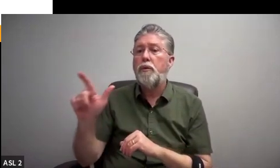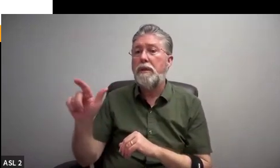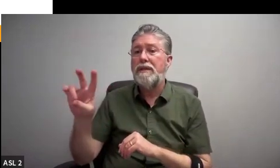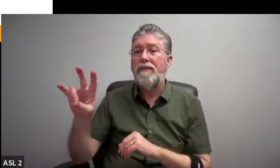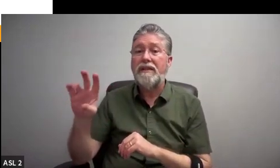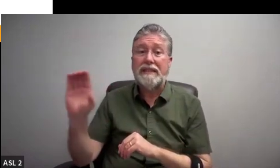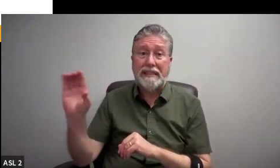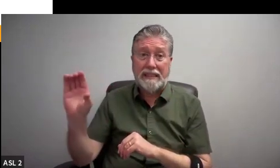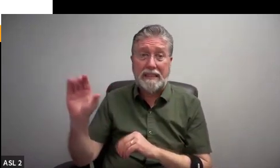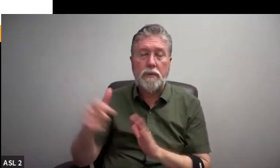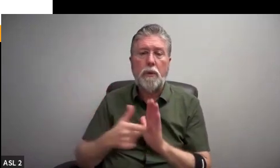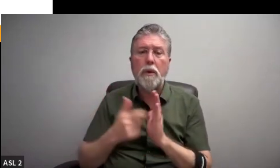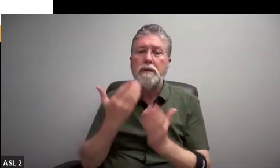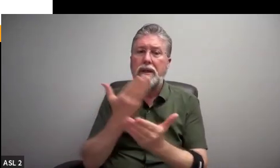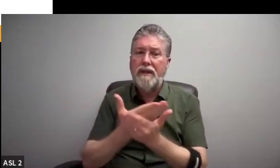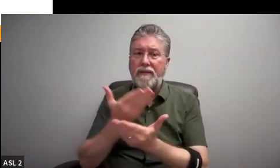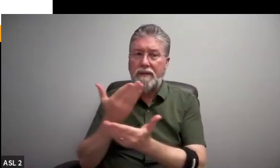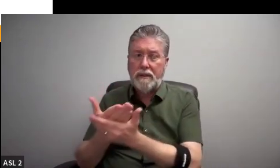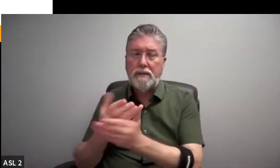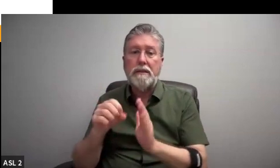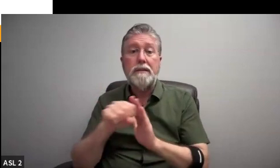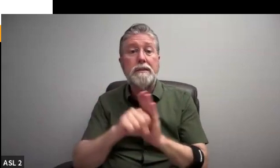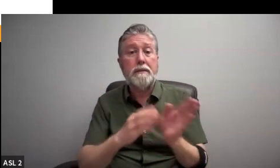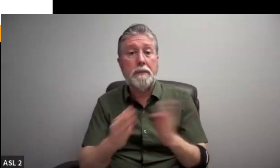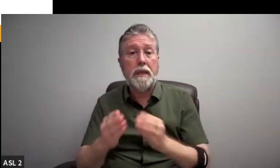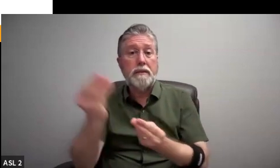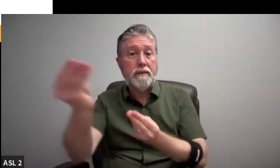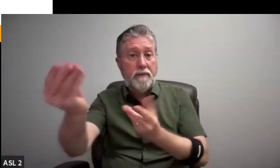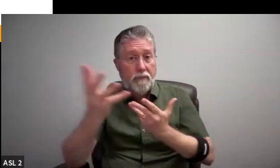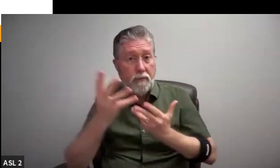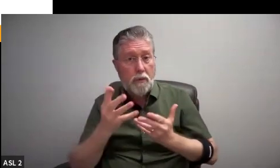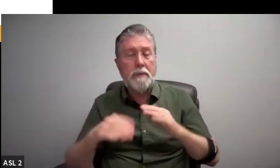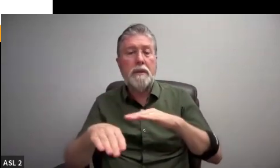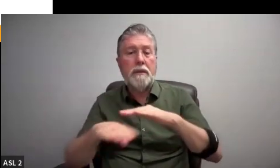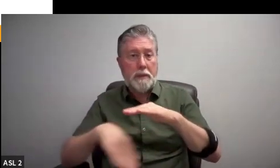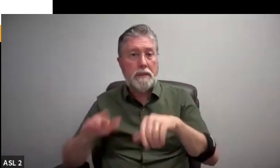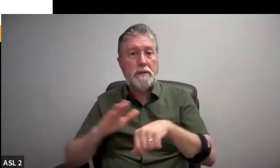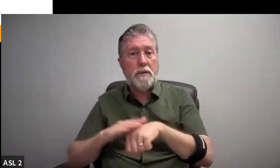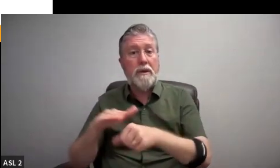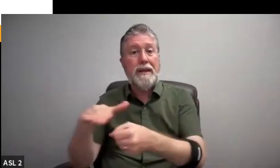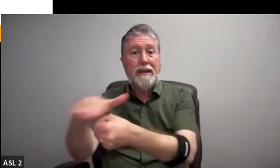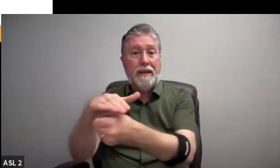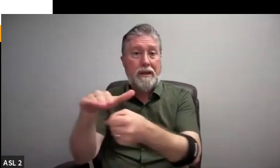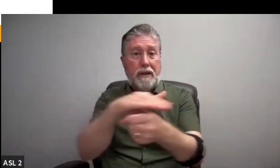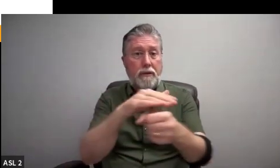requires evidence that the state plan is informed by and based on area plans, except for single PSA